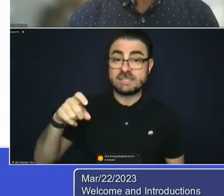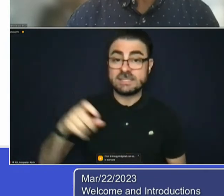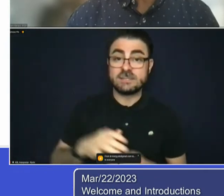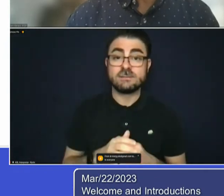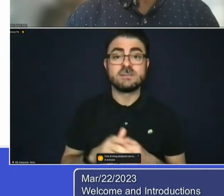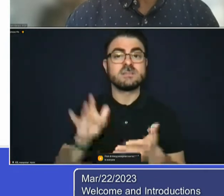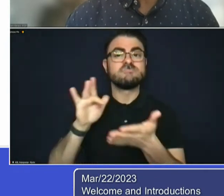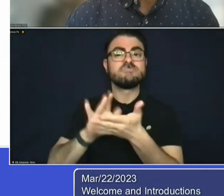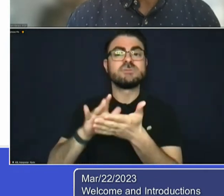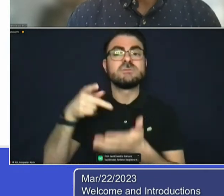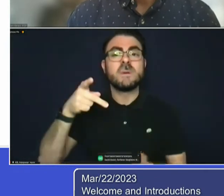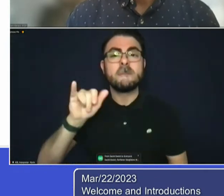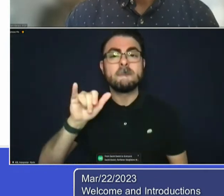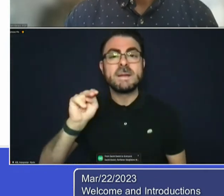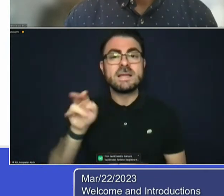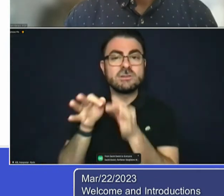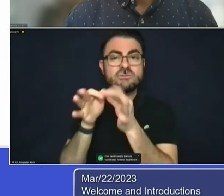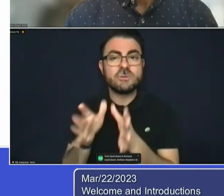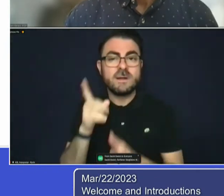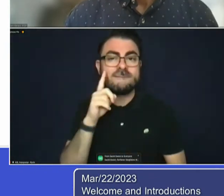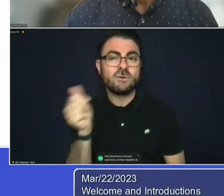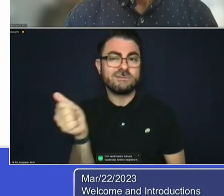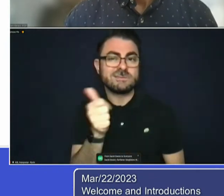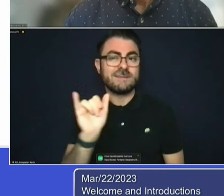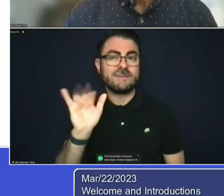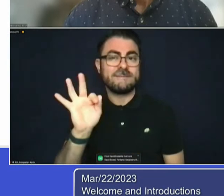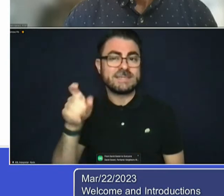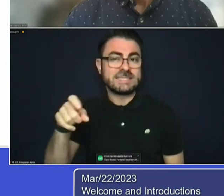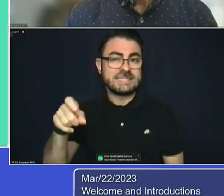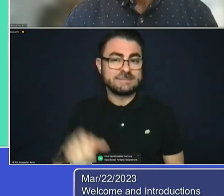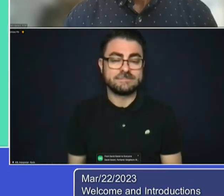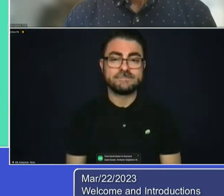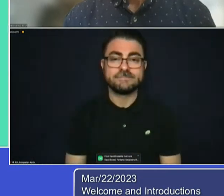OUR INTERPRETER IS KEVIN.